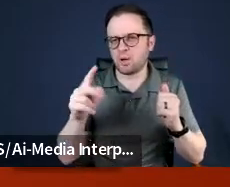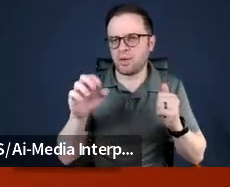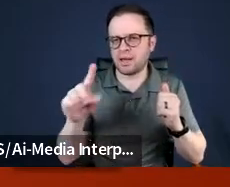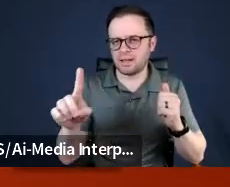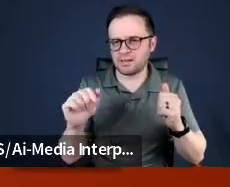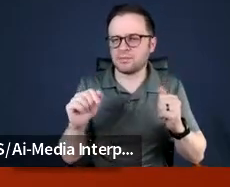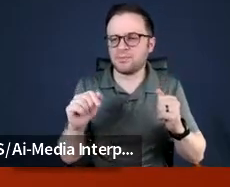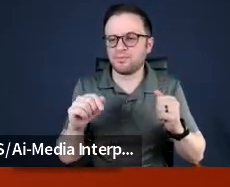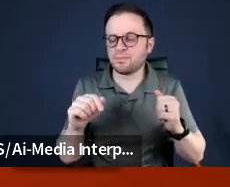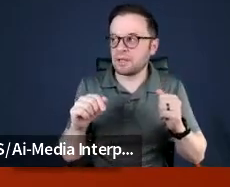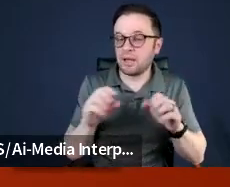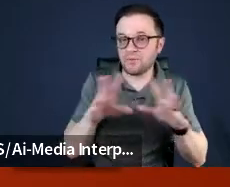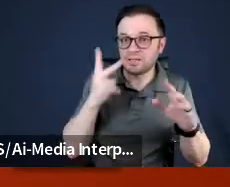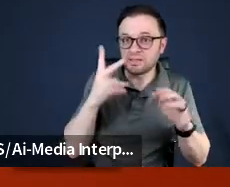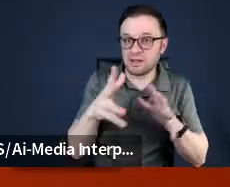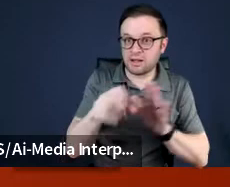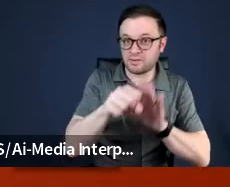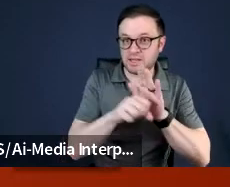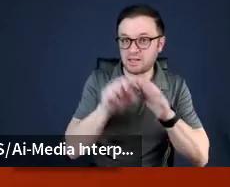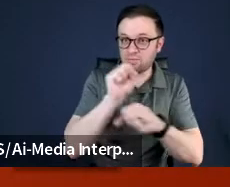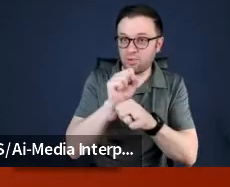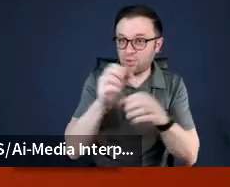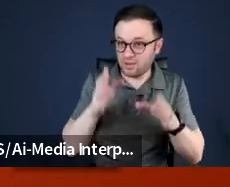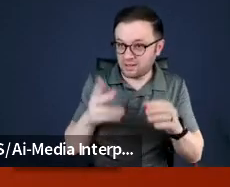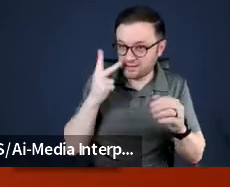on web accessibility testing and talking about both manual and automated testing.